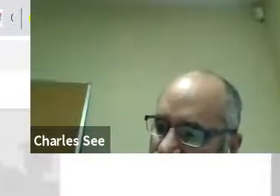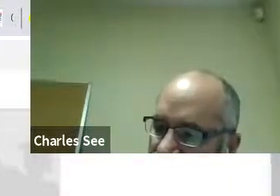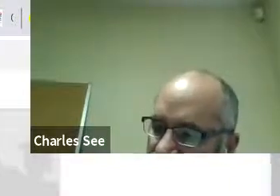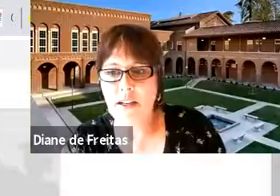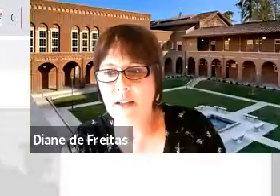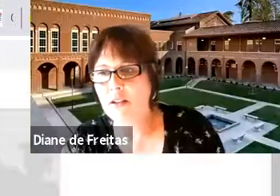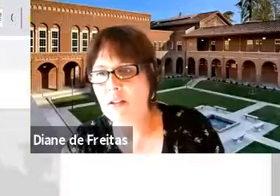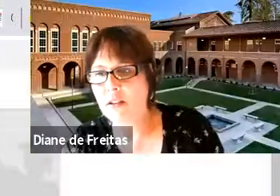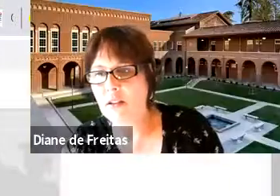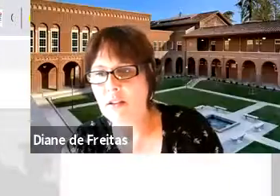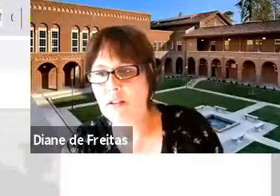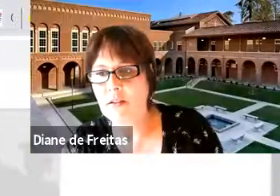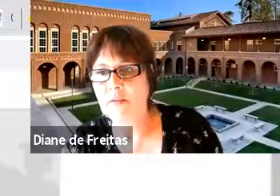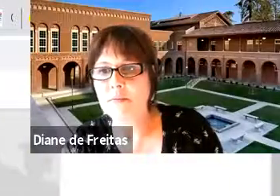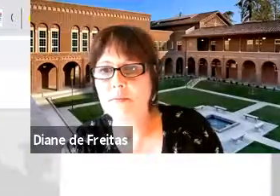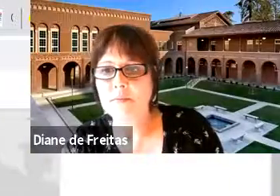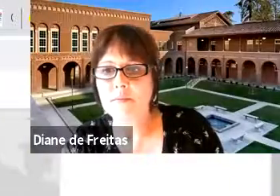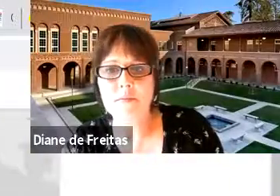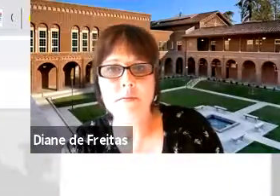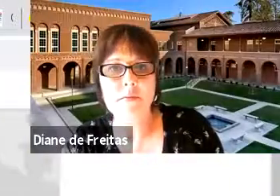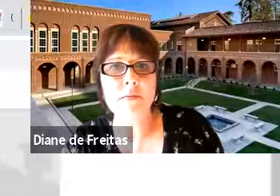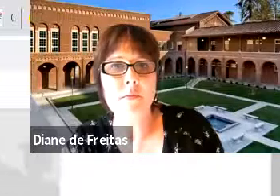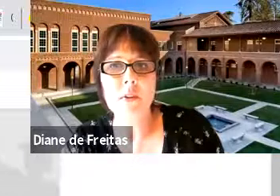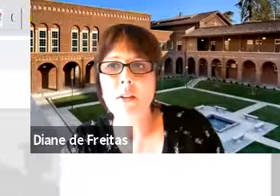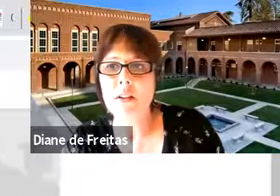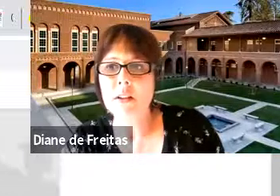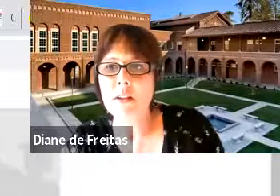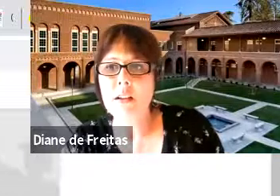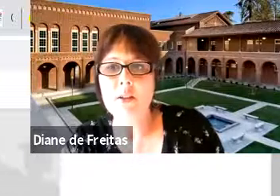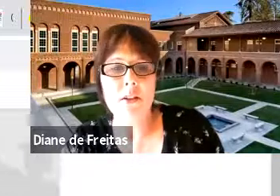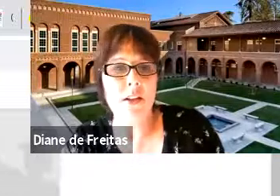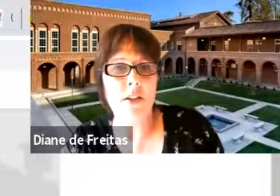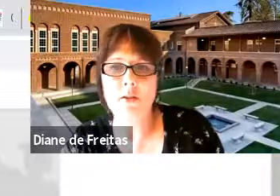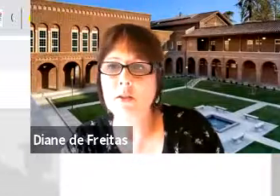What else? Kelly, what else should I show?